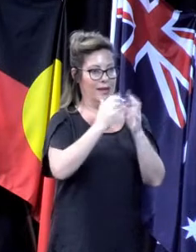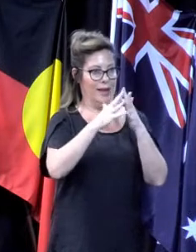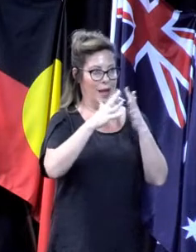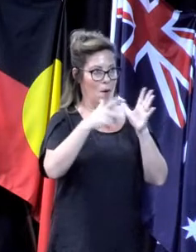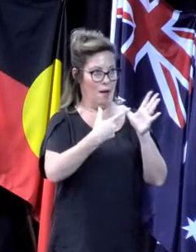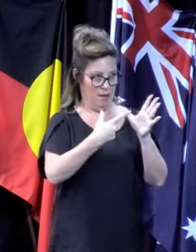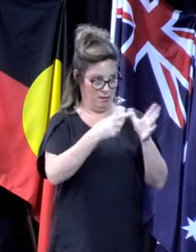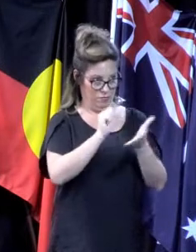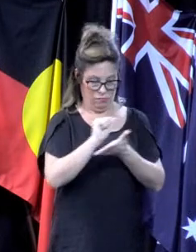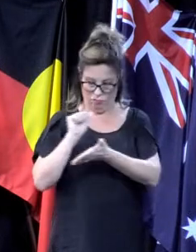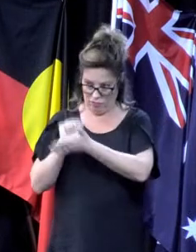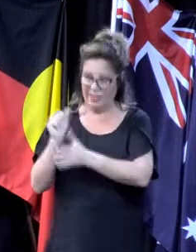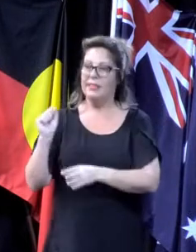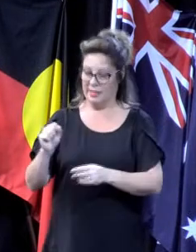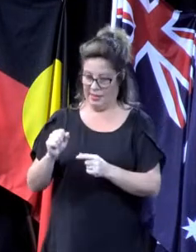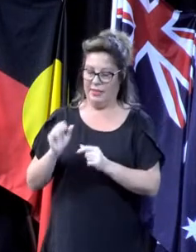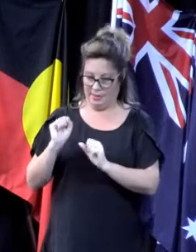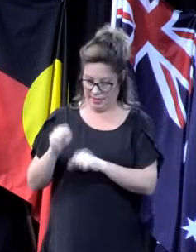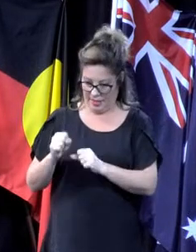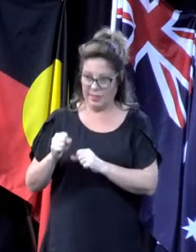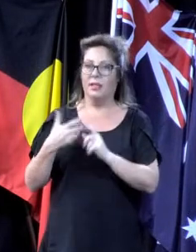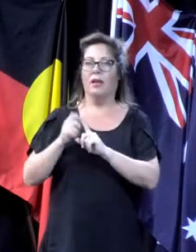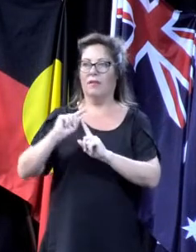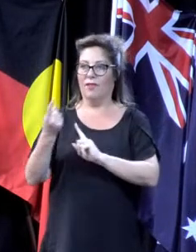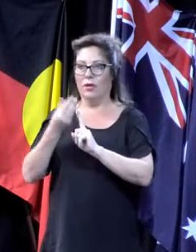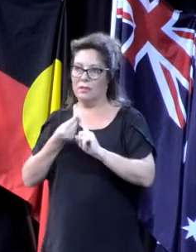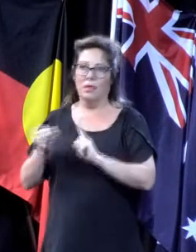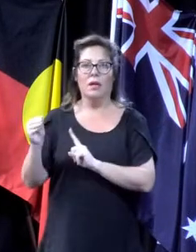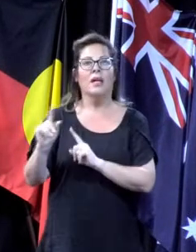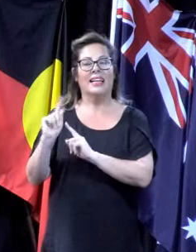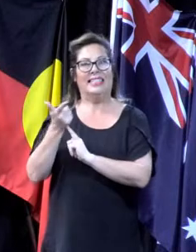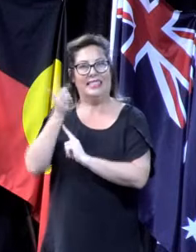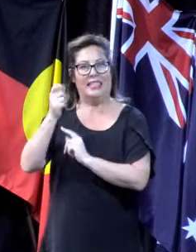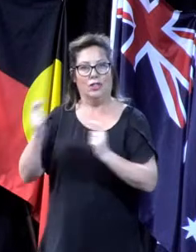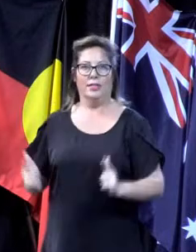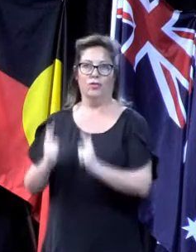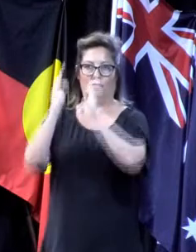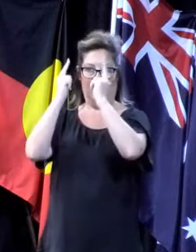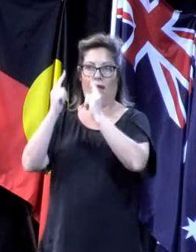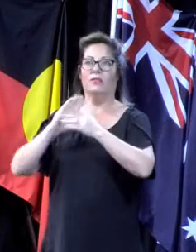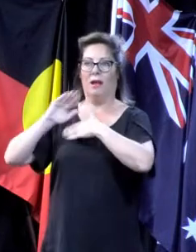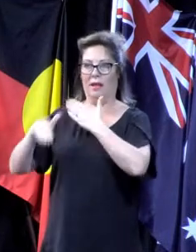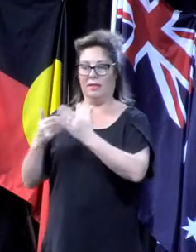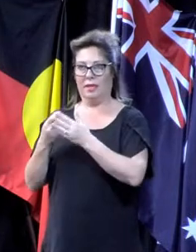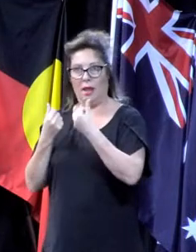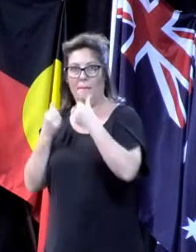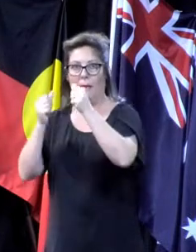I was appointed to Pimlico State High School as teacher in charge. And I remained there until I won the substantive position at Thuringowa, yes.